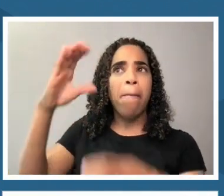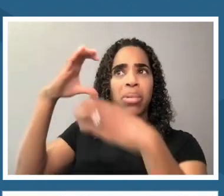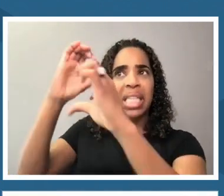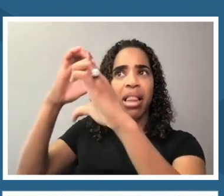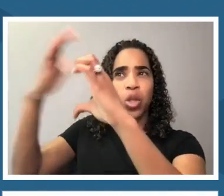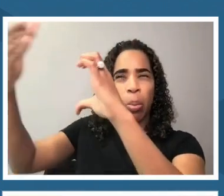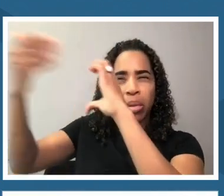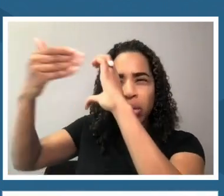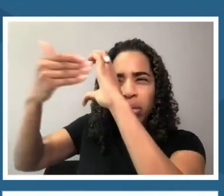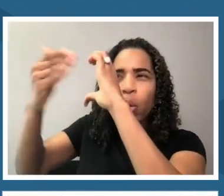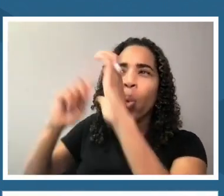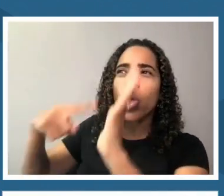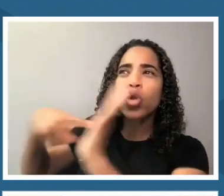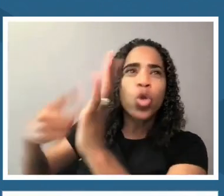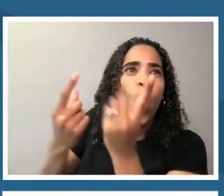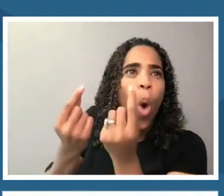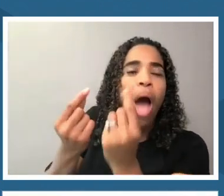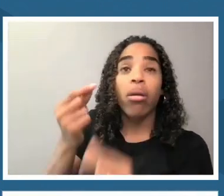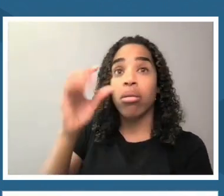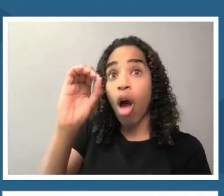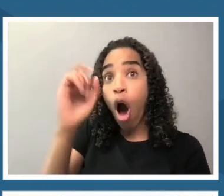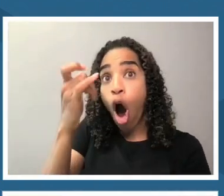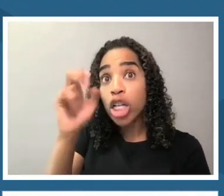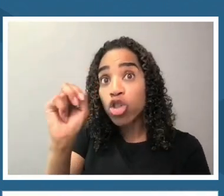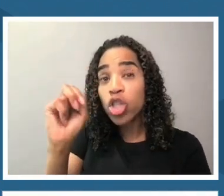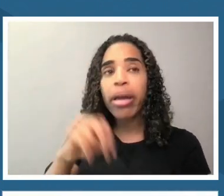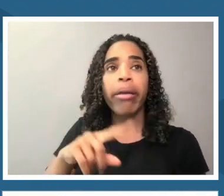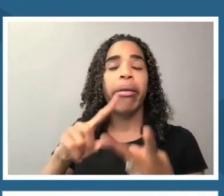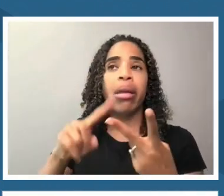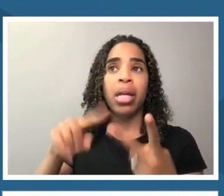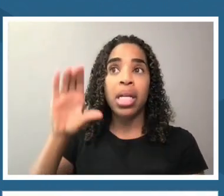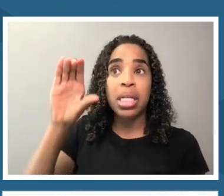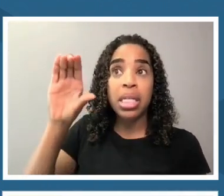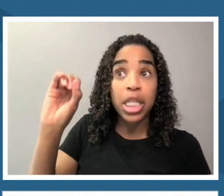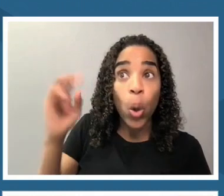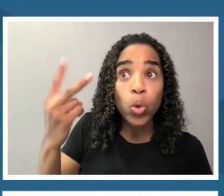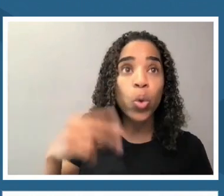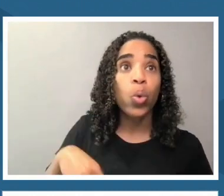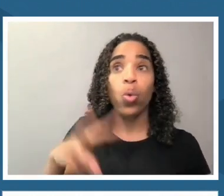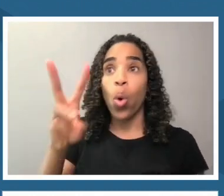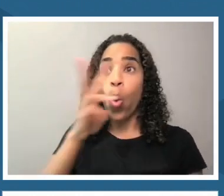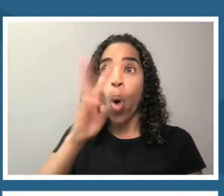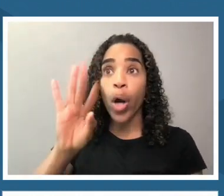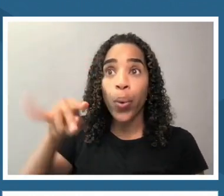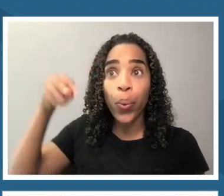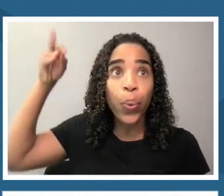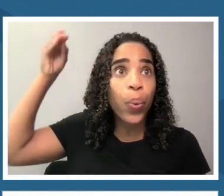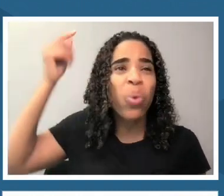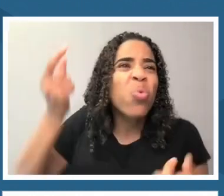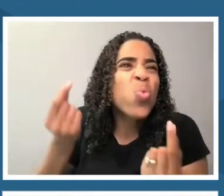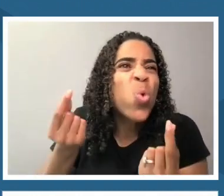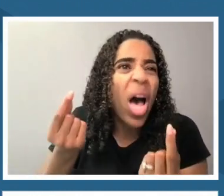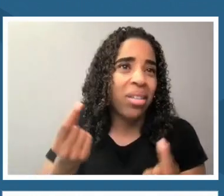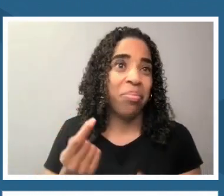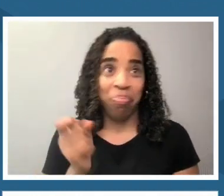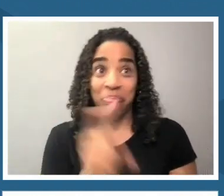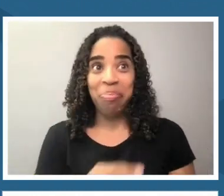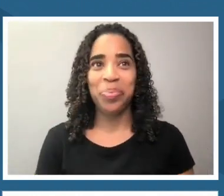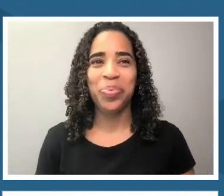oxygen or just co2 and water vapor so there's a question about that